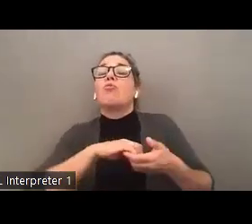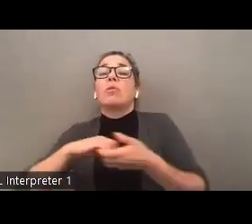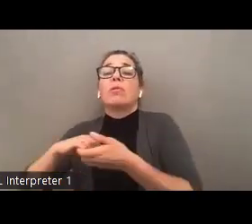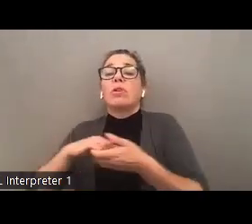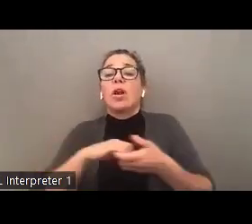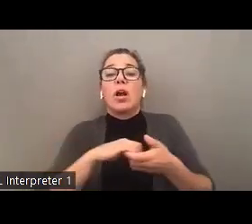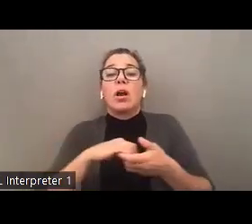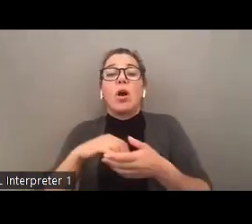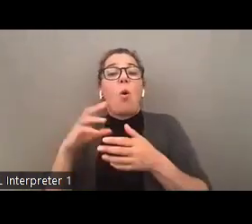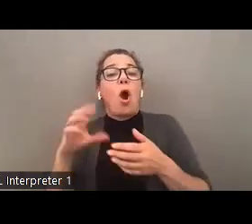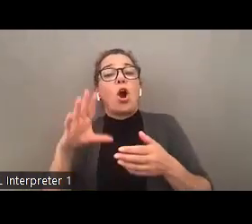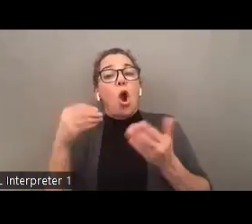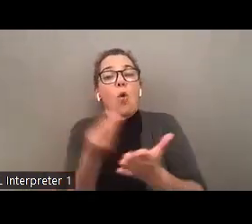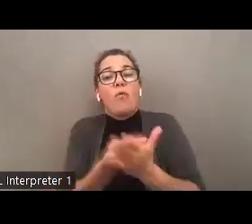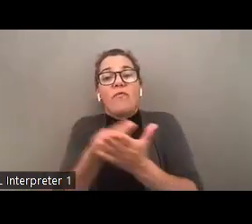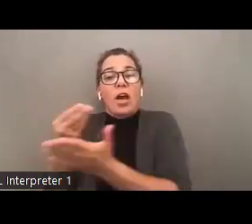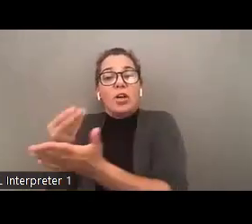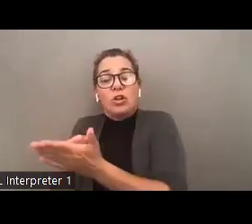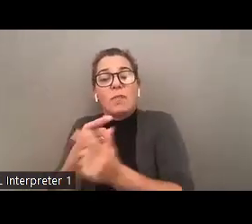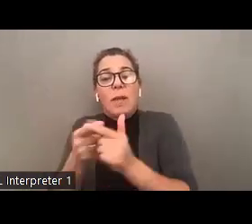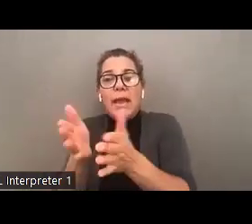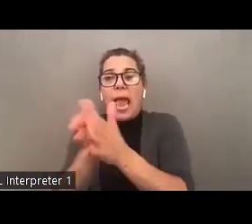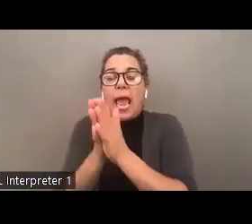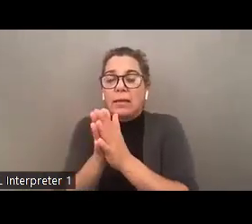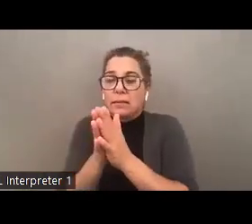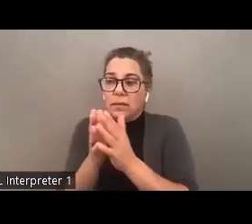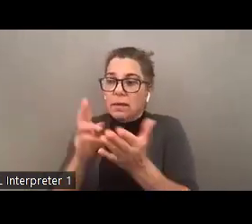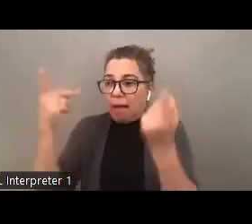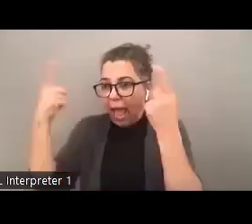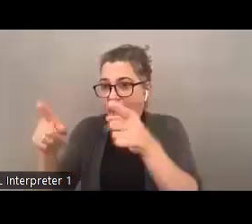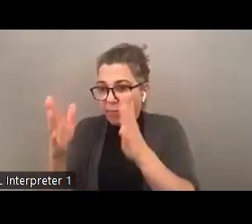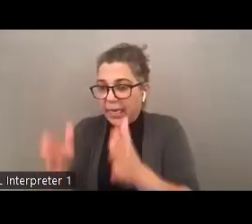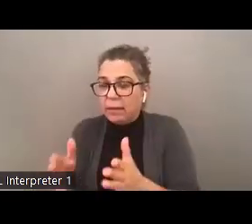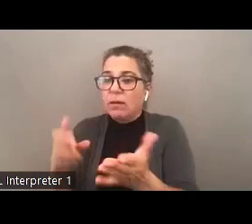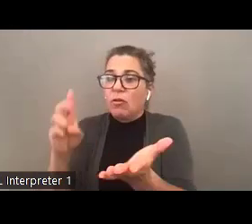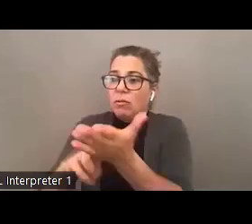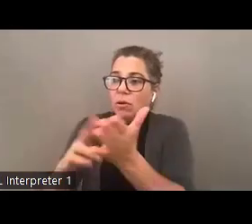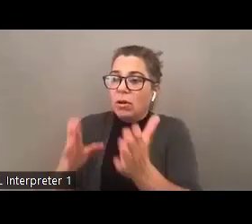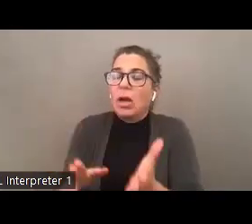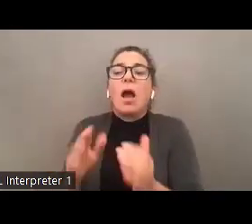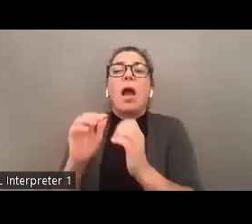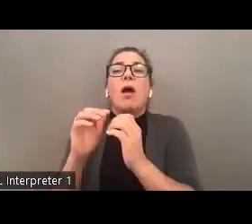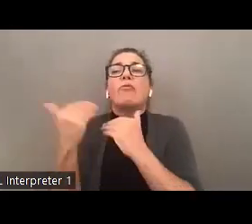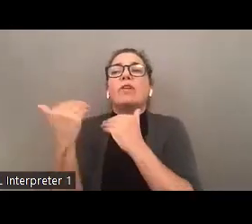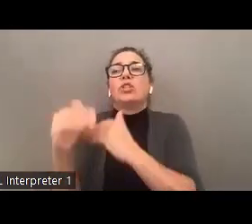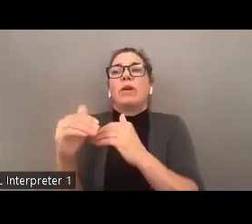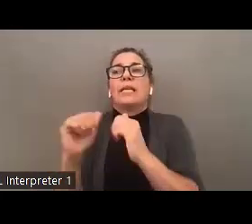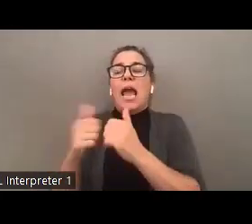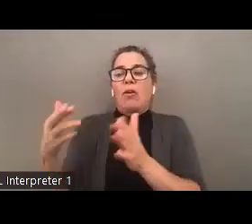may ask applicants or awardees to sign agreements that restrict how researchers share scientific data.